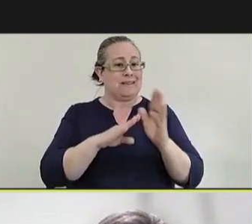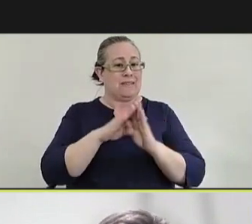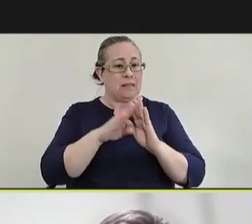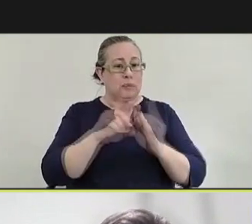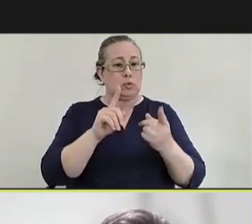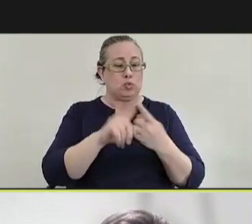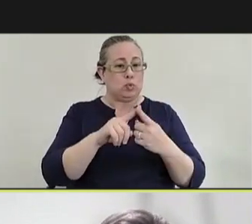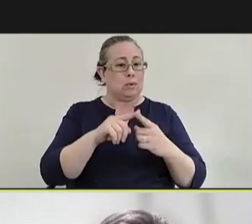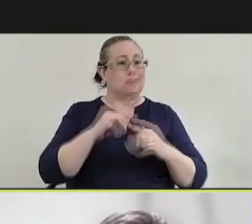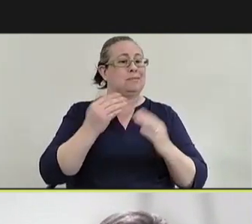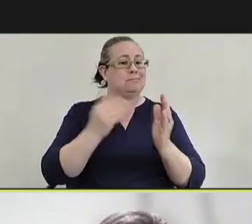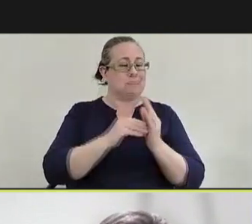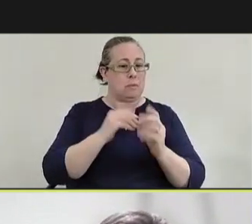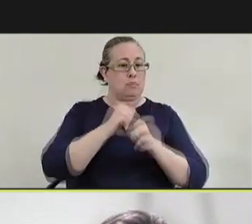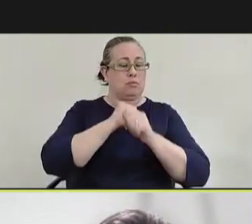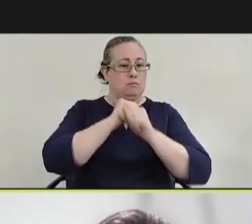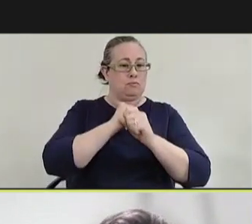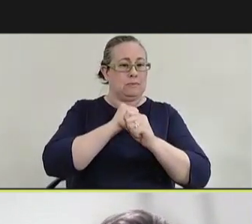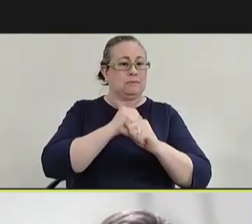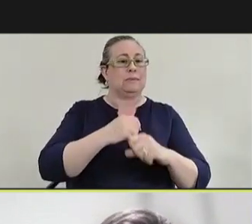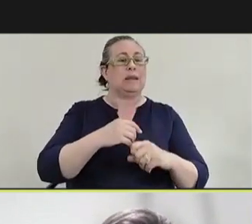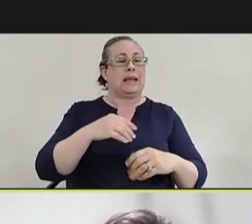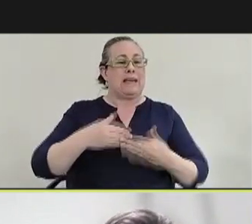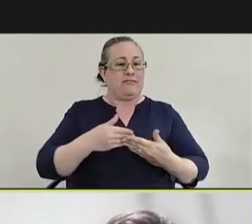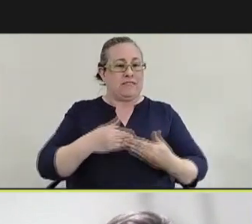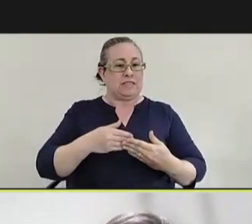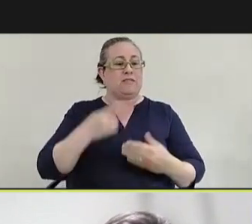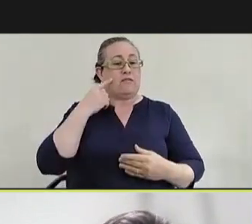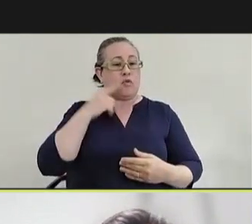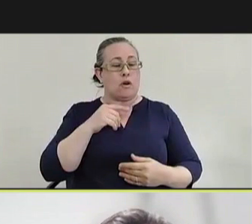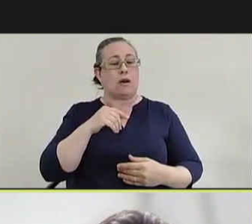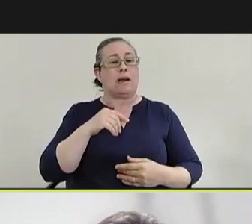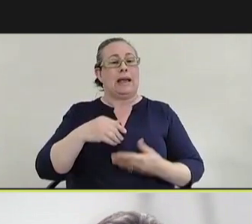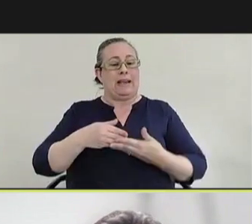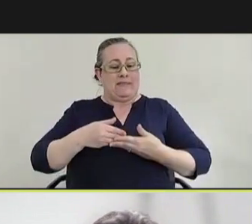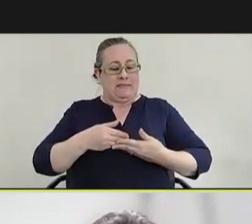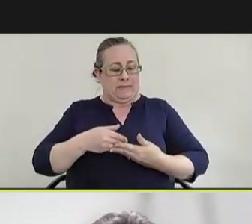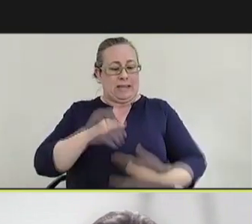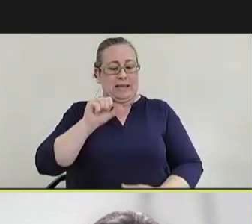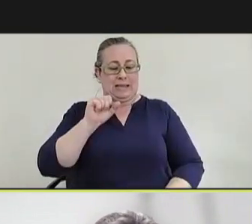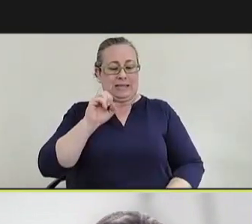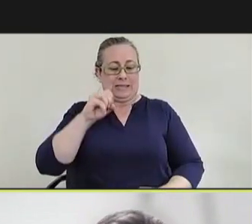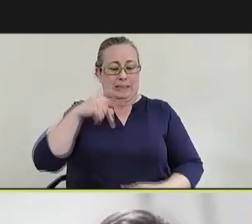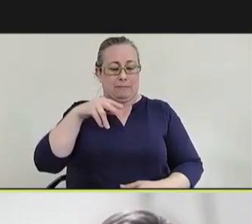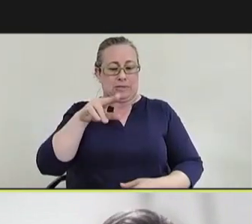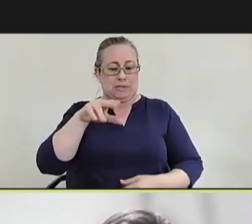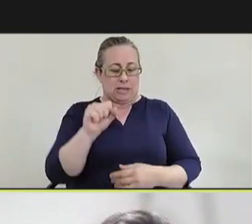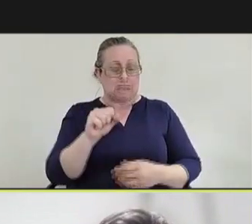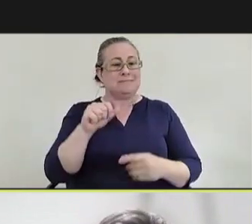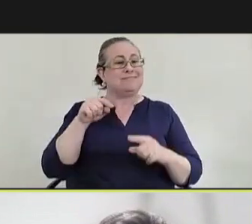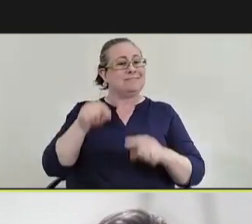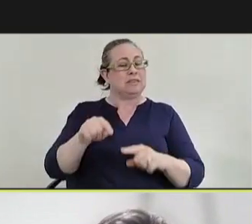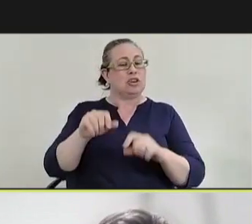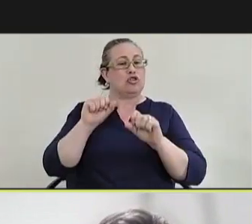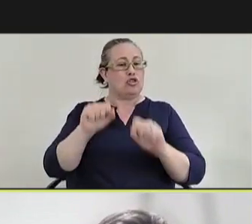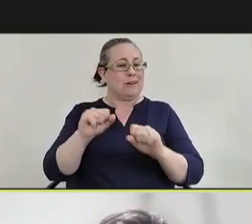against neonatal sepsis, and this is potentially a vaccine that could be similar to RSV, recommended